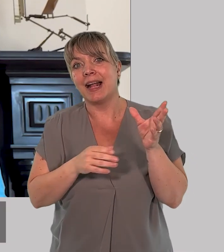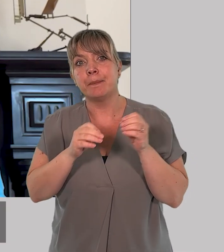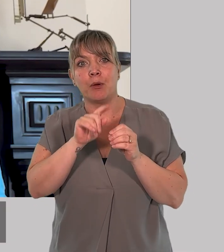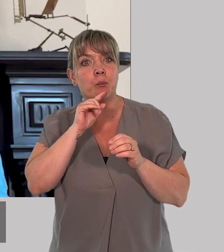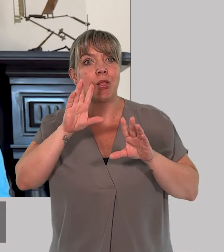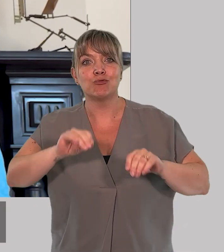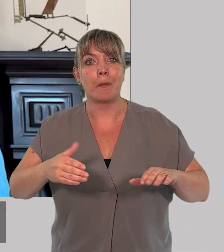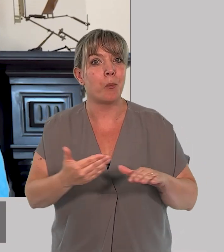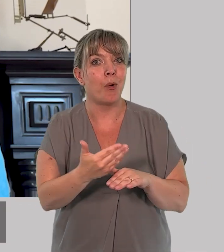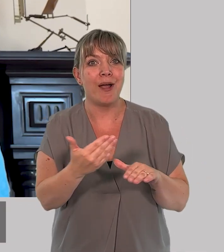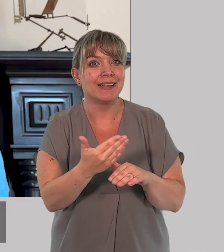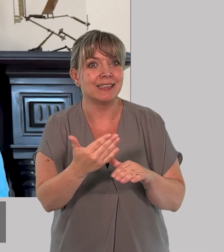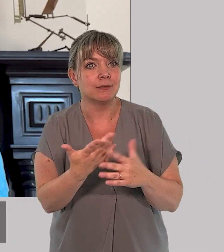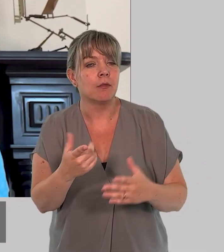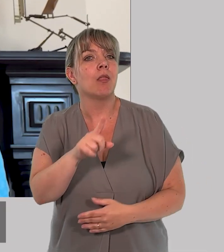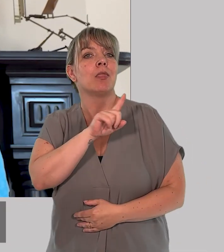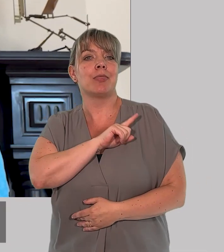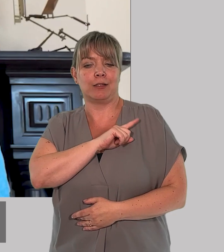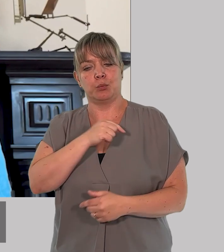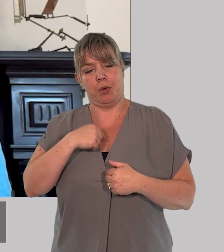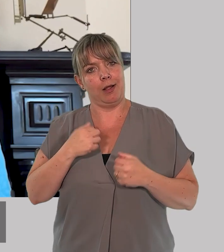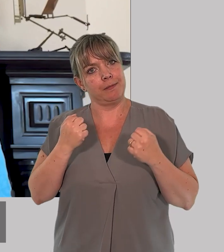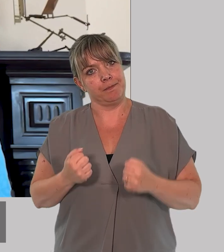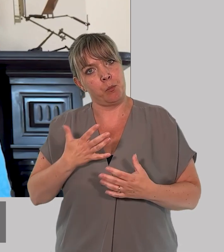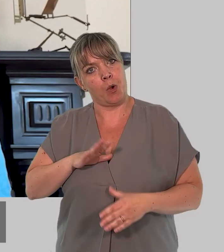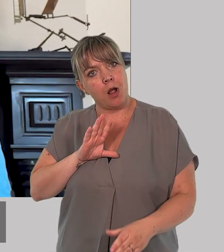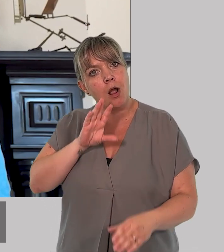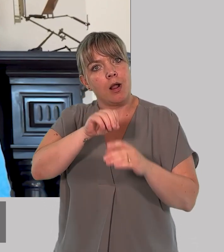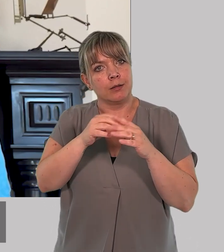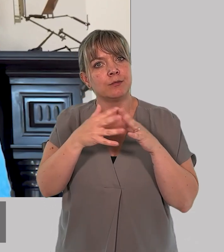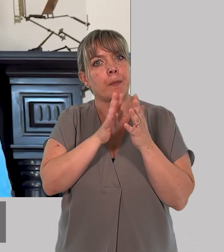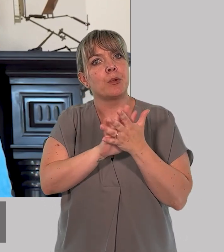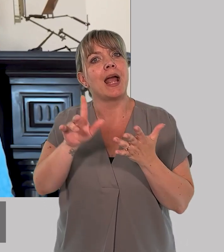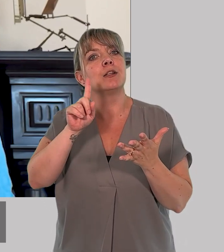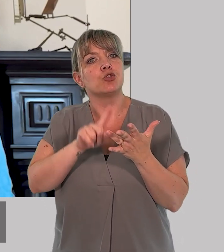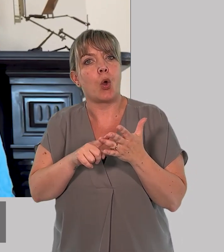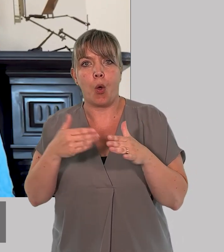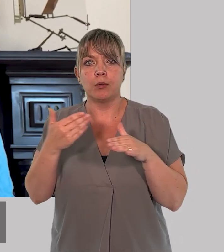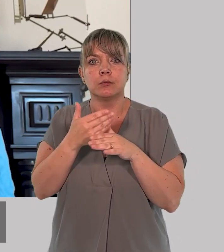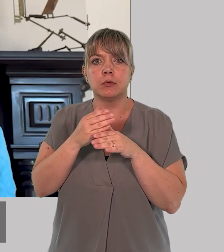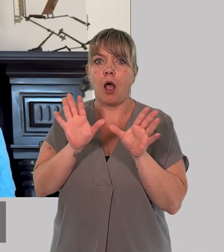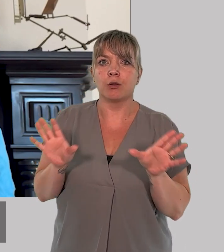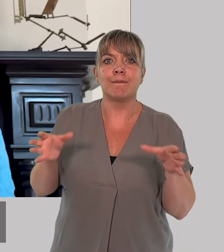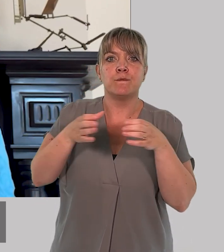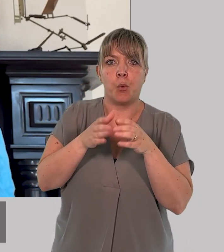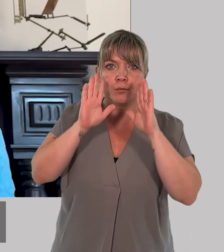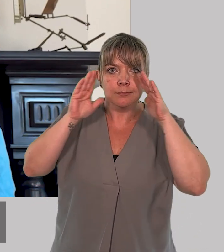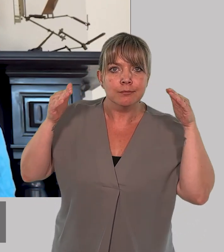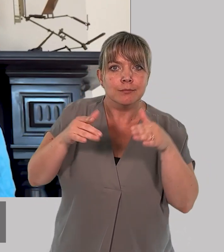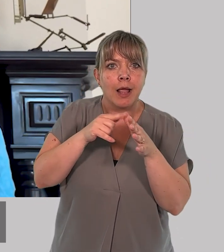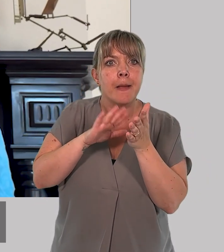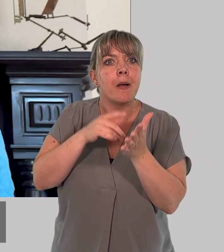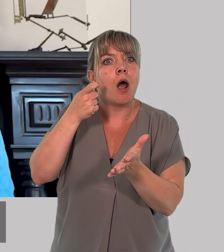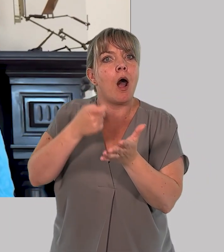happy to join the WHO task force of AMR survivors, to make sure that everyone understands the silent